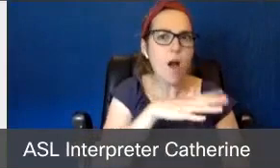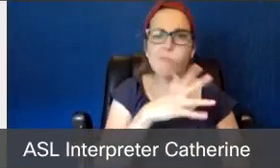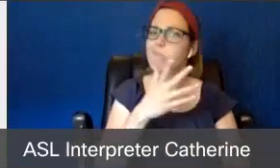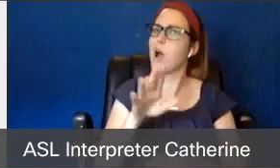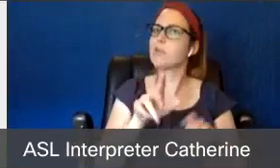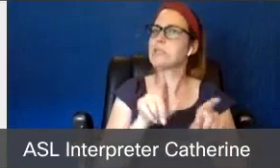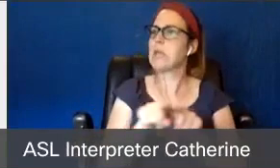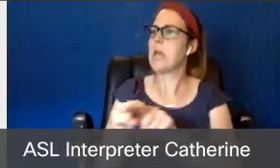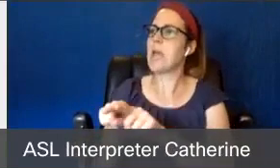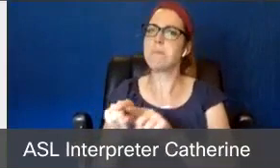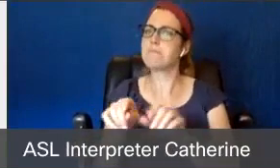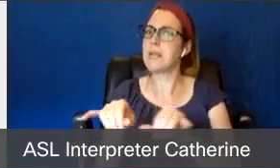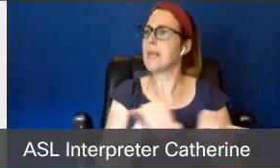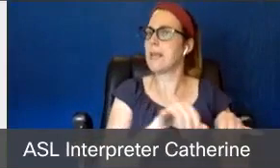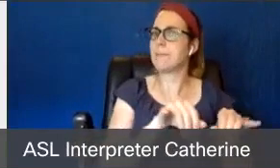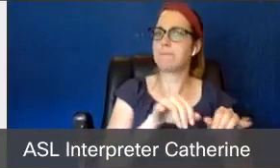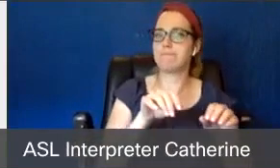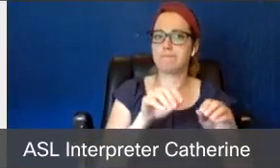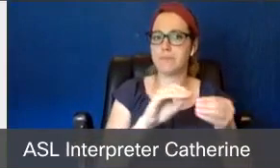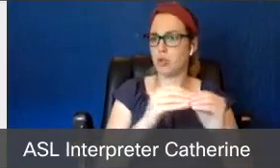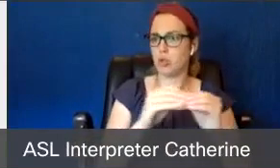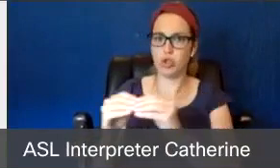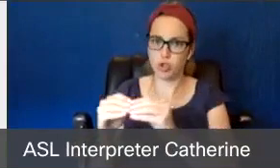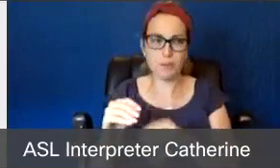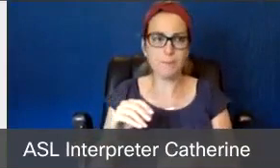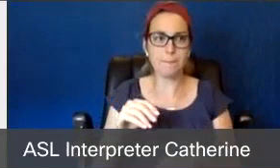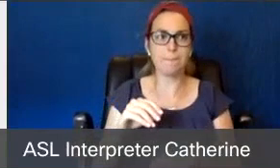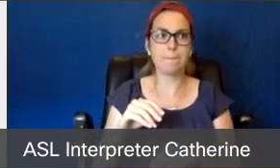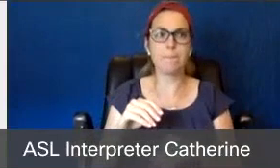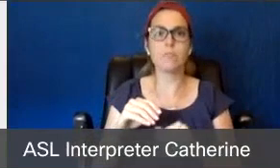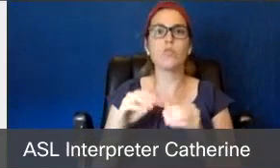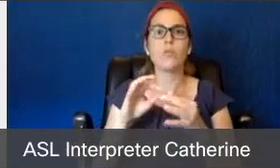it looks like we have fairly equal representation